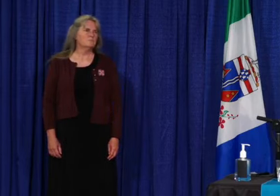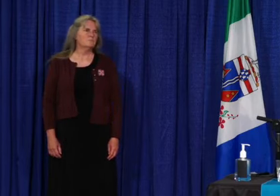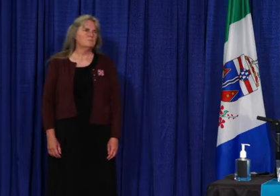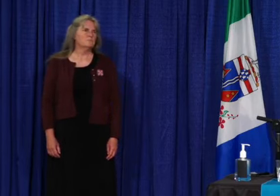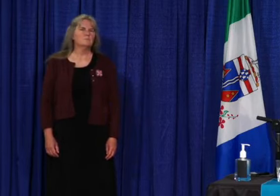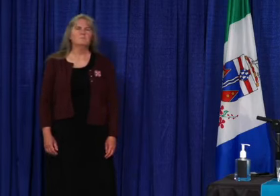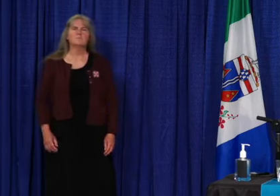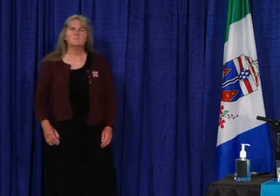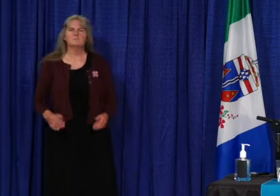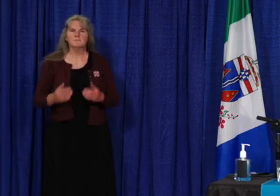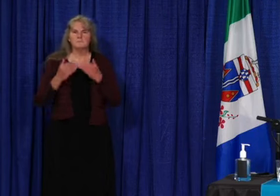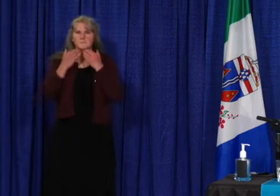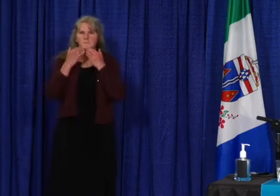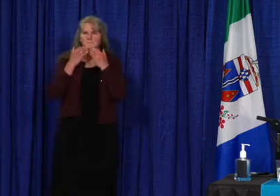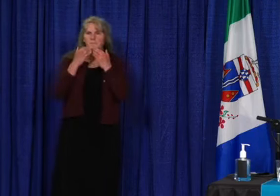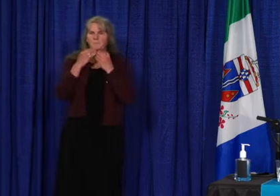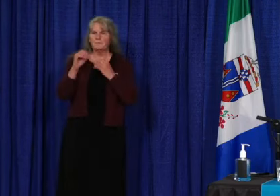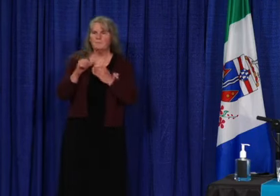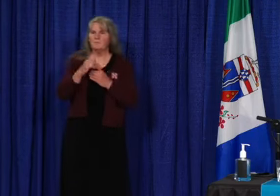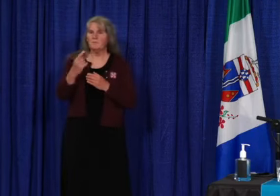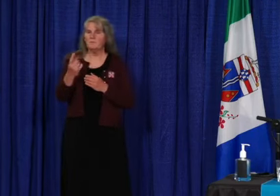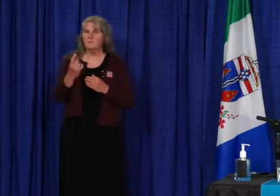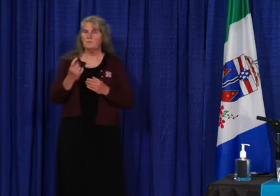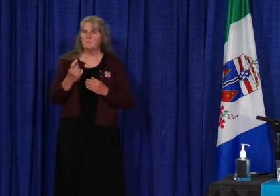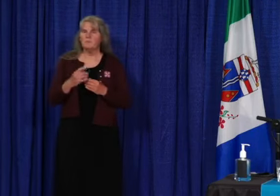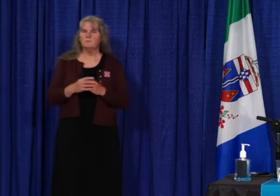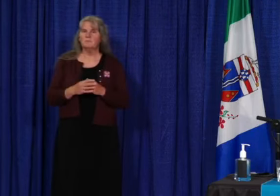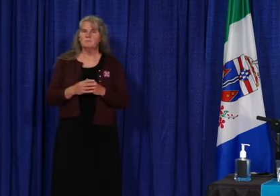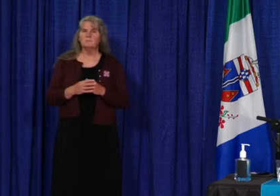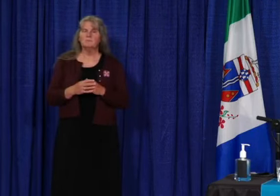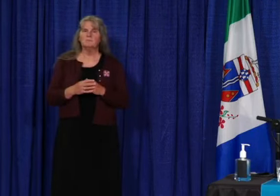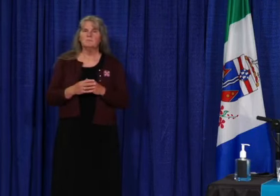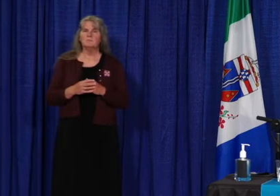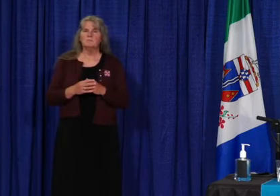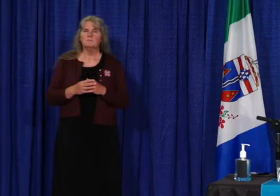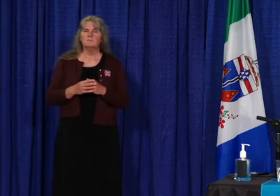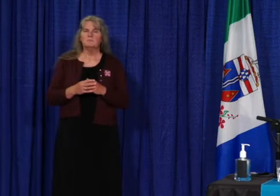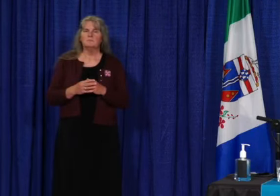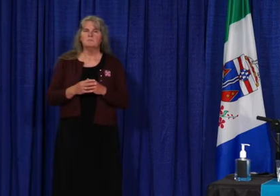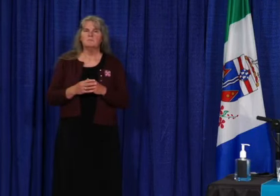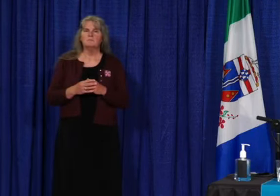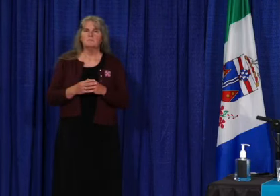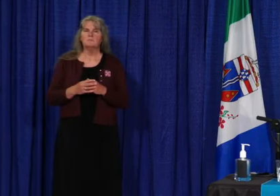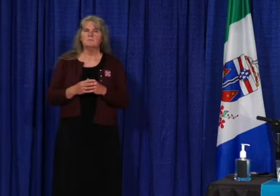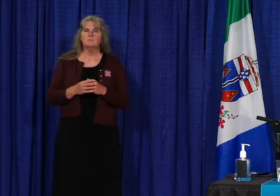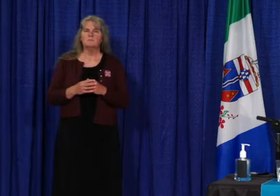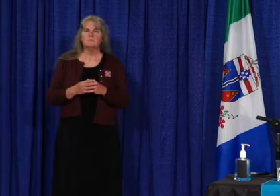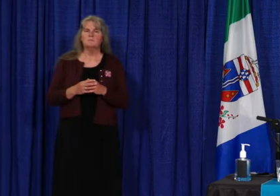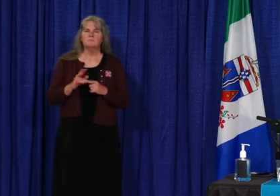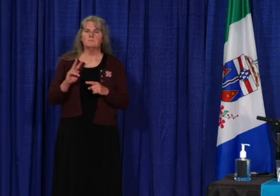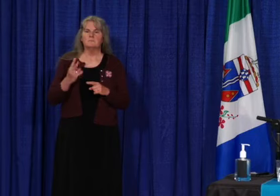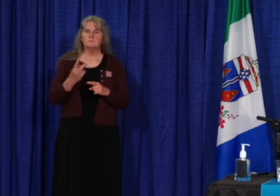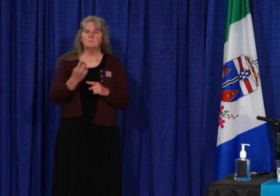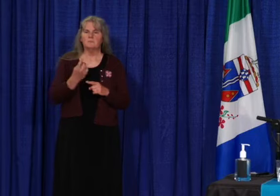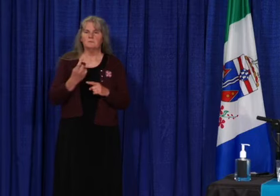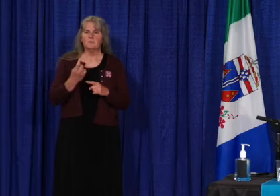Pat: Merci. [ Speaking French ] Reporter: I guess my second question is in English for